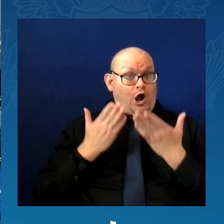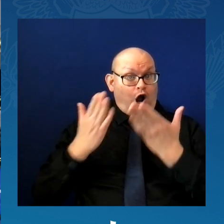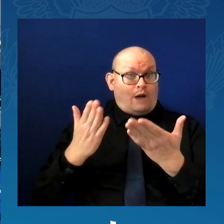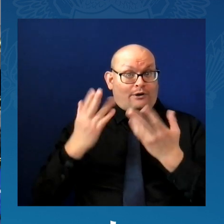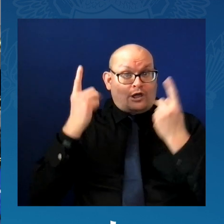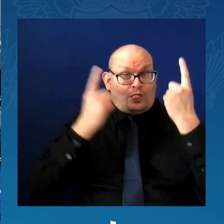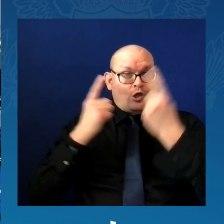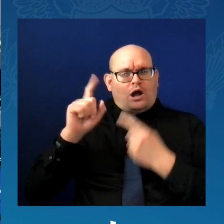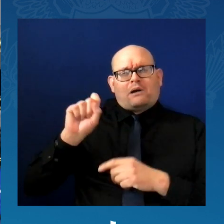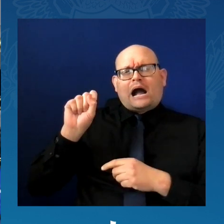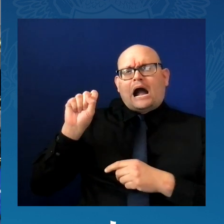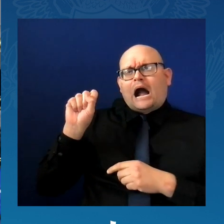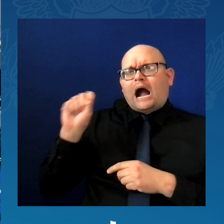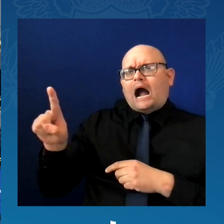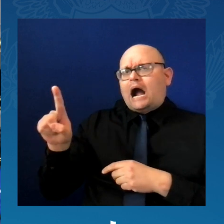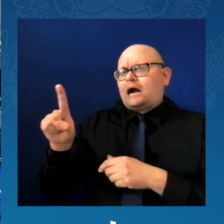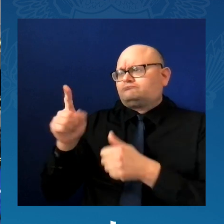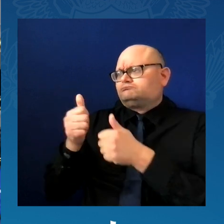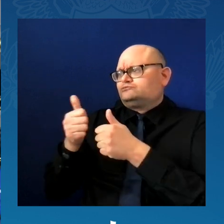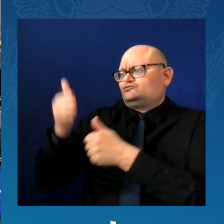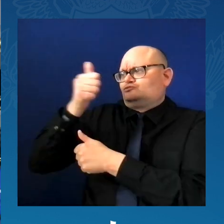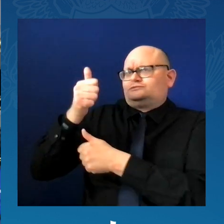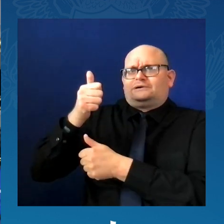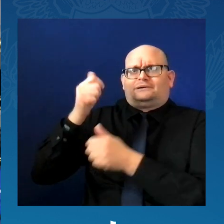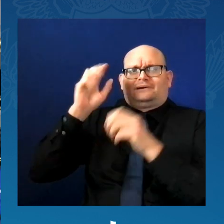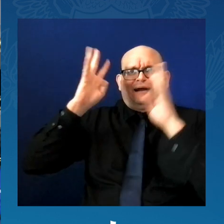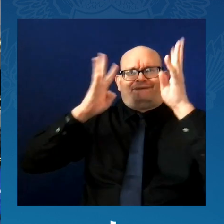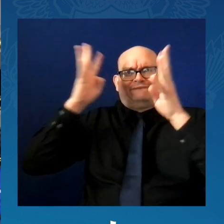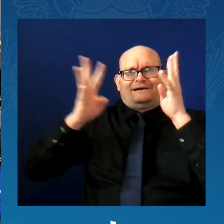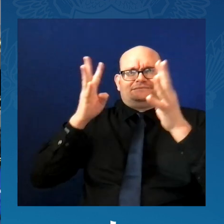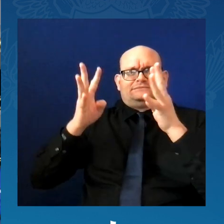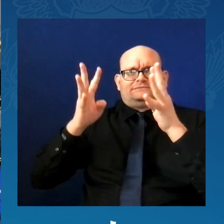for the department of Labor, Chike Aguh, to please give your perspective